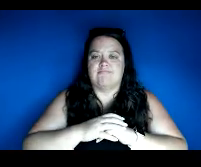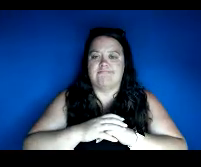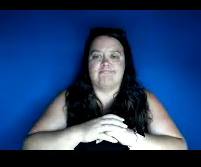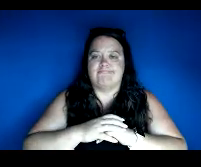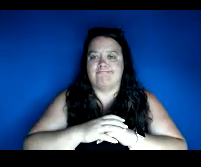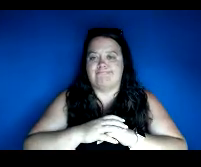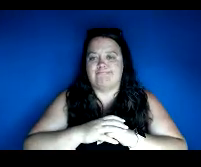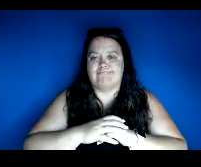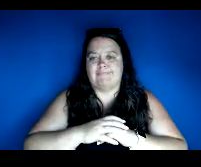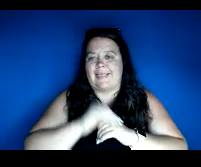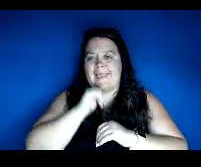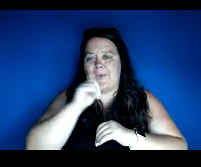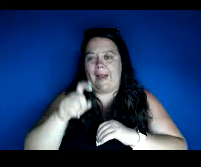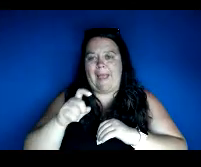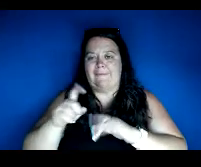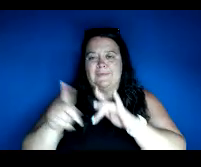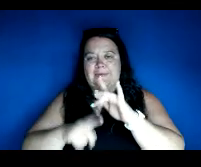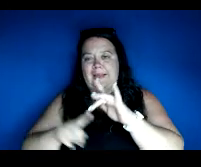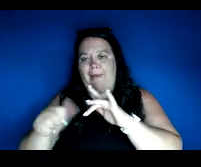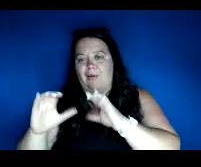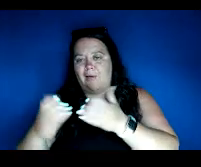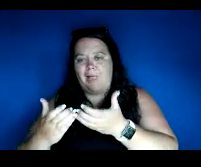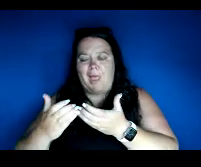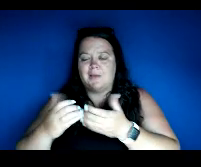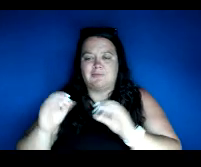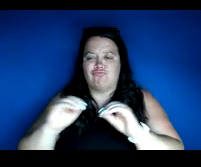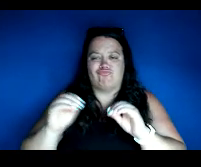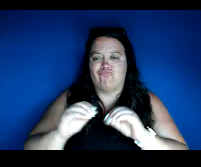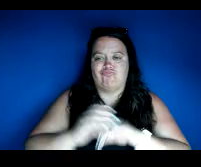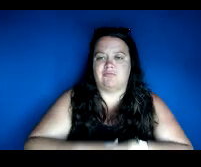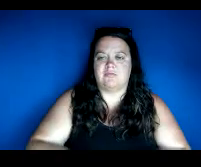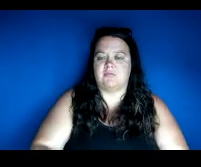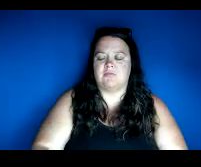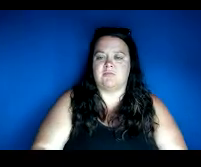where they have to make a choice, go to class or use their accommodation, as Aaron said.